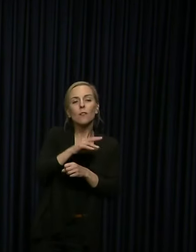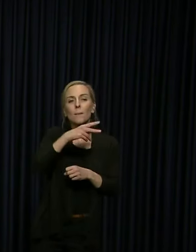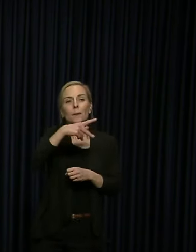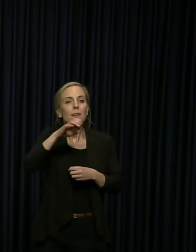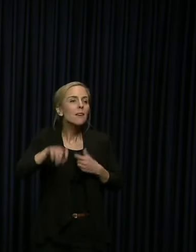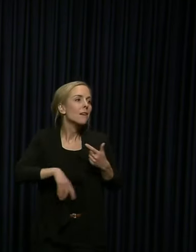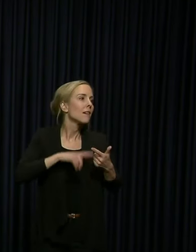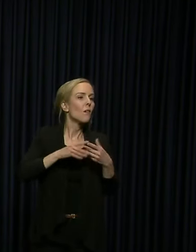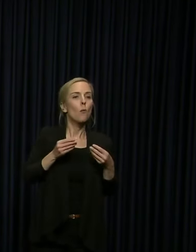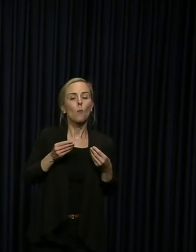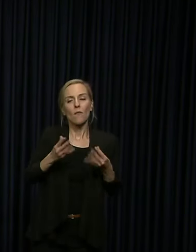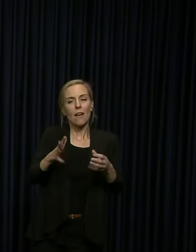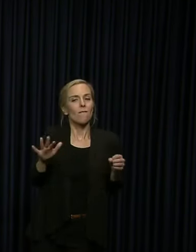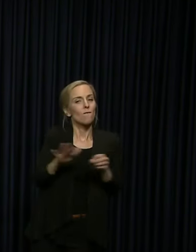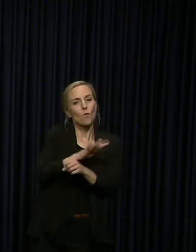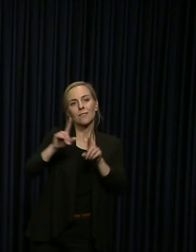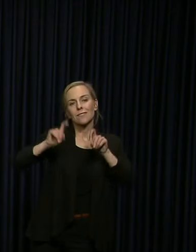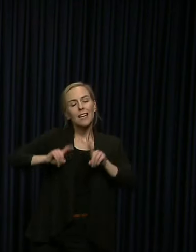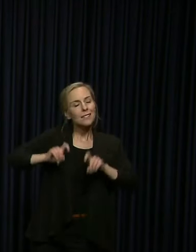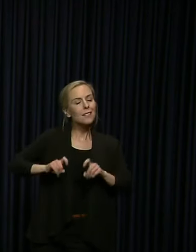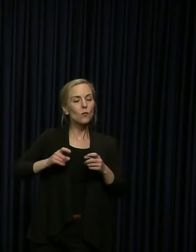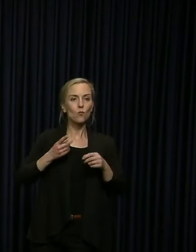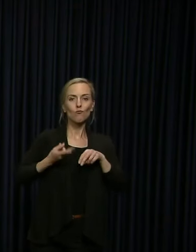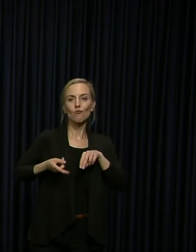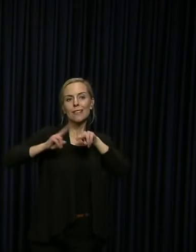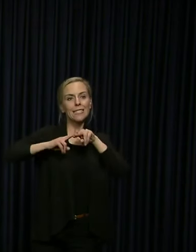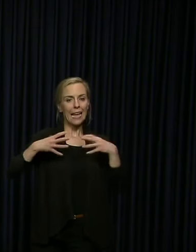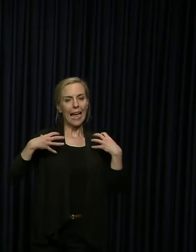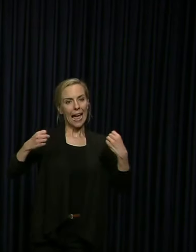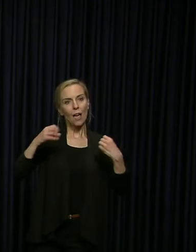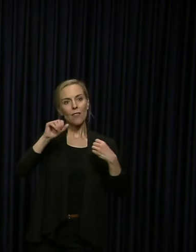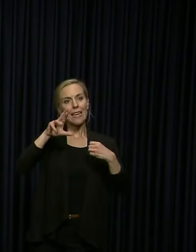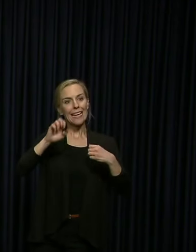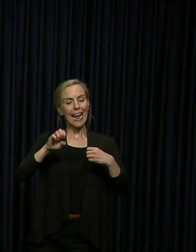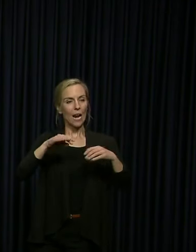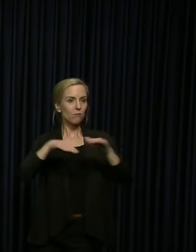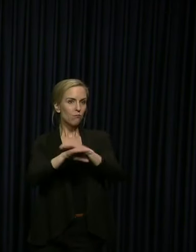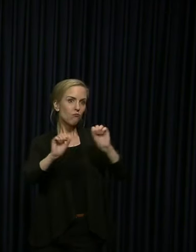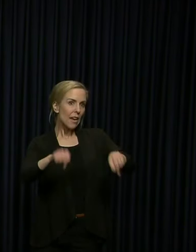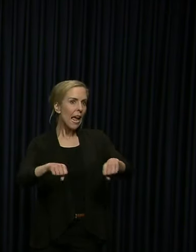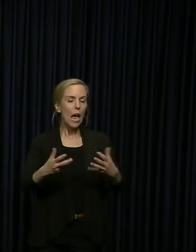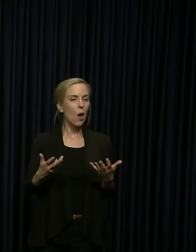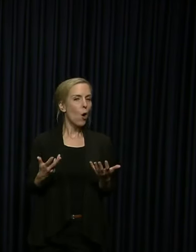WHAT'S THE NEXT THING WE CAN DO. ELEANOR.